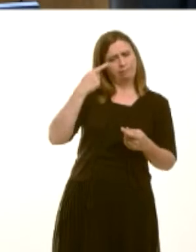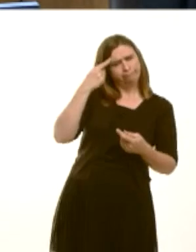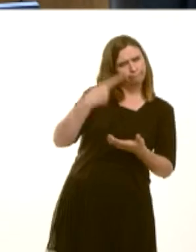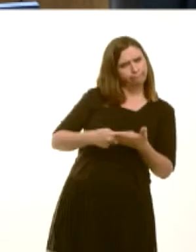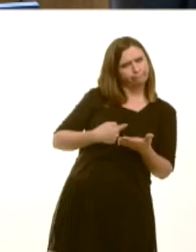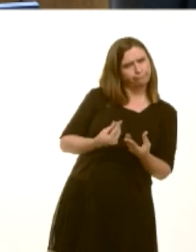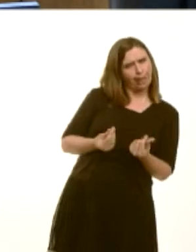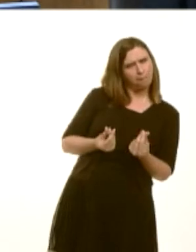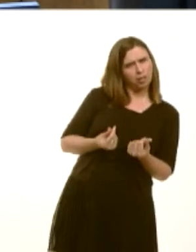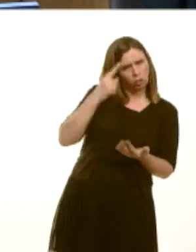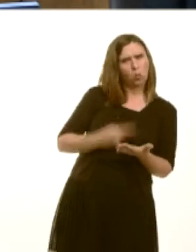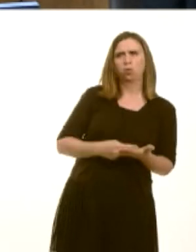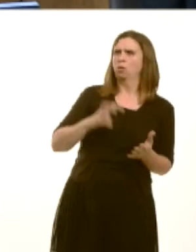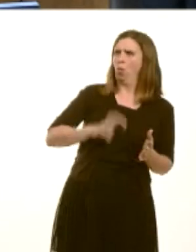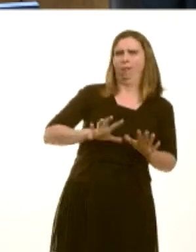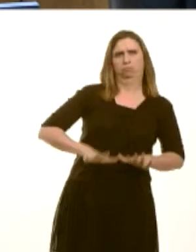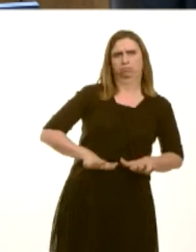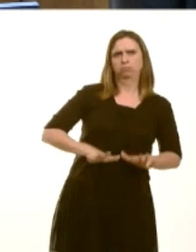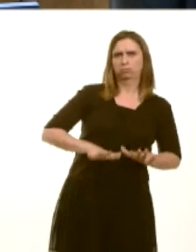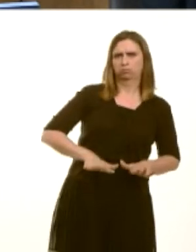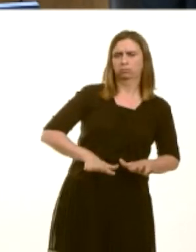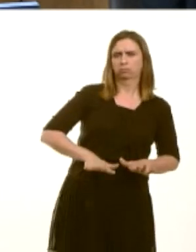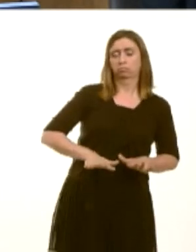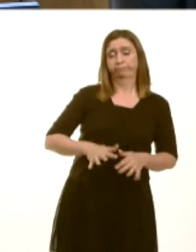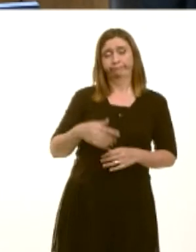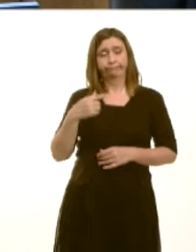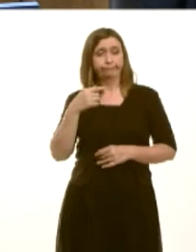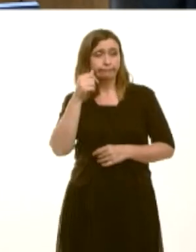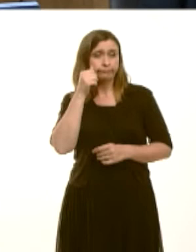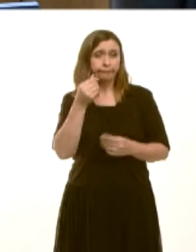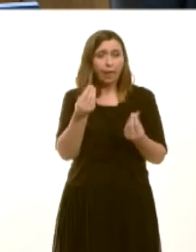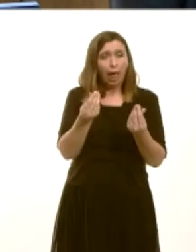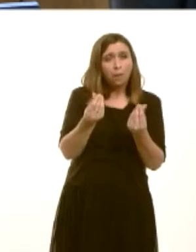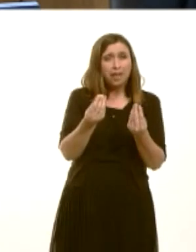It's very difficult to estimate what the tolls should be set at unless we know what the maintenance